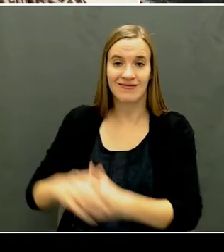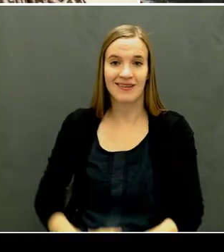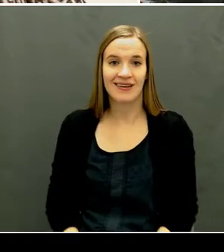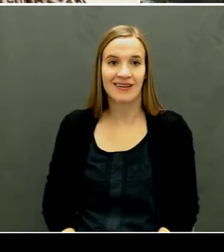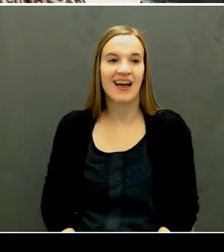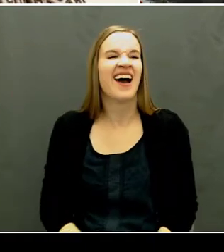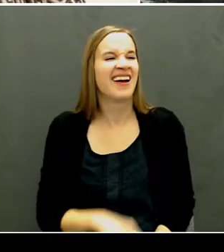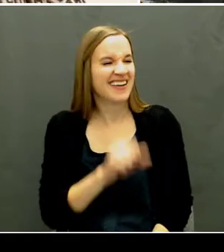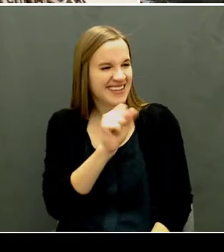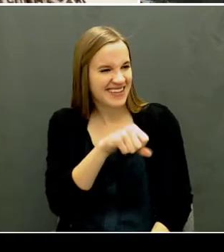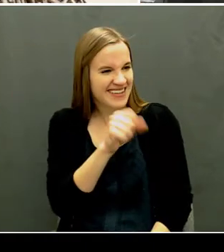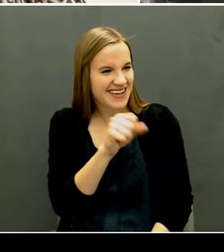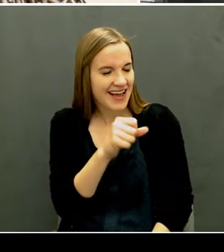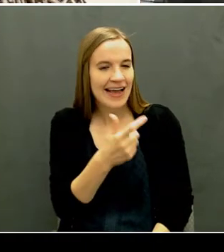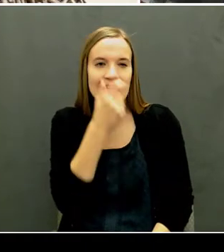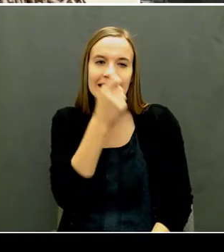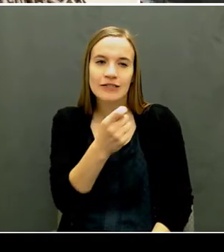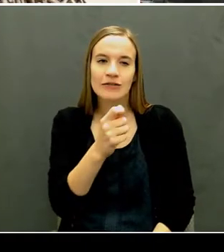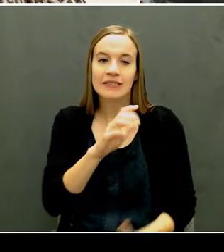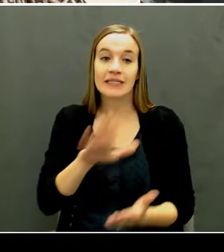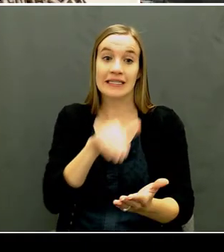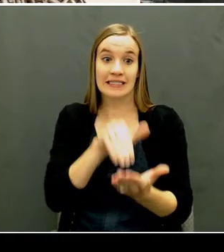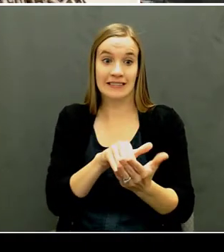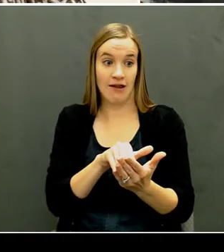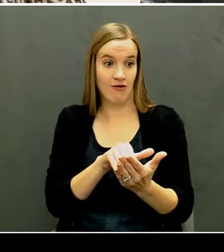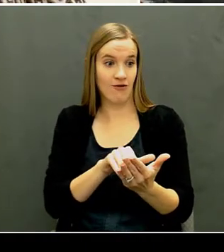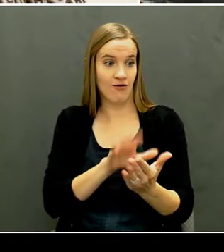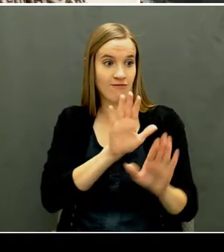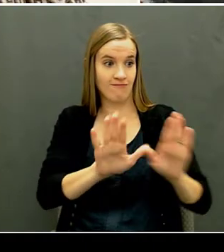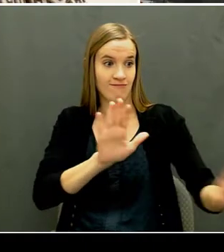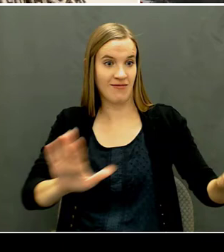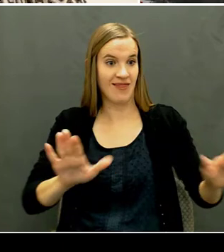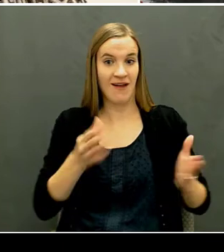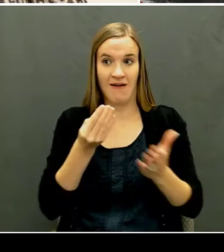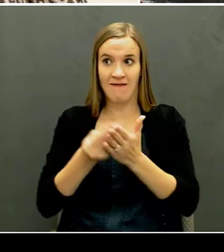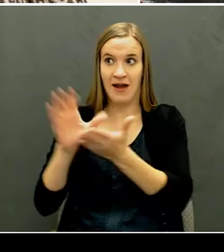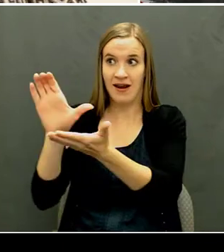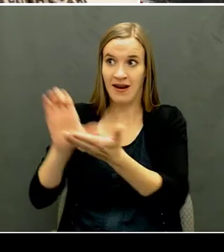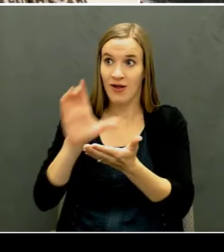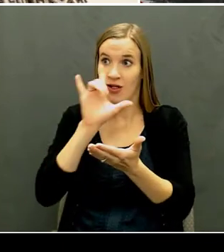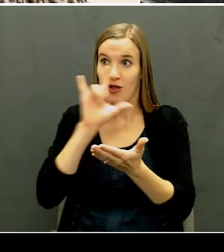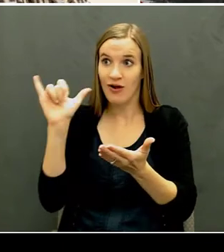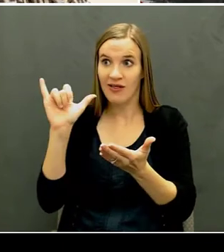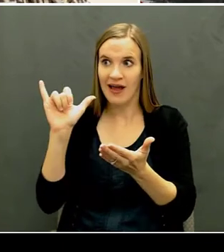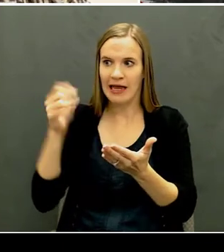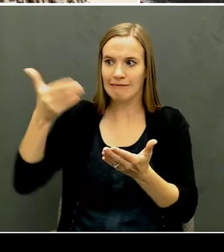the center fundings and the way it all worked in Idaho certainly has its share. So you were in